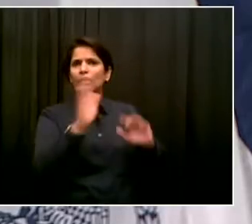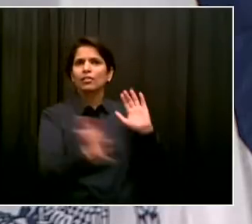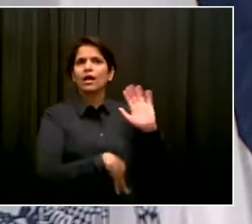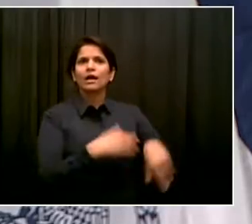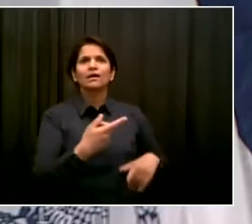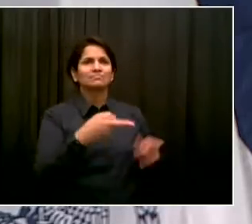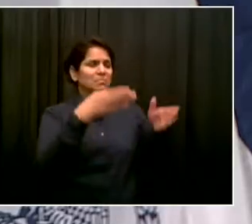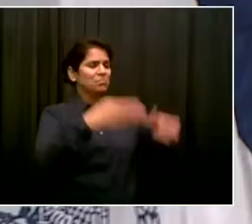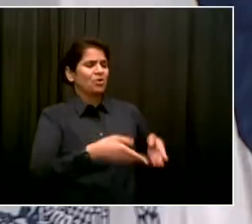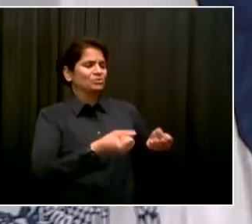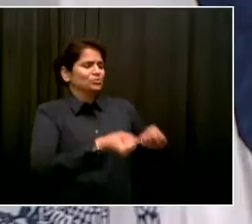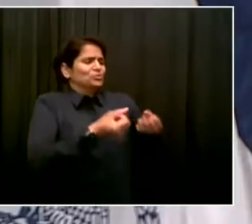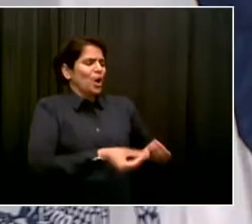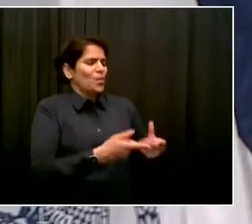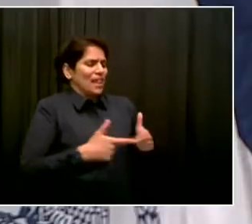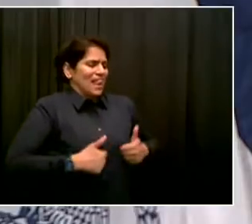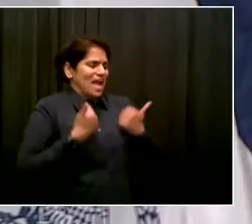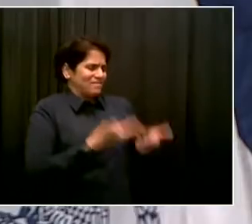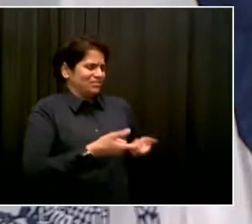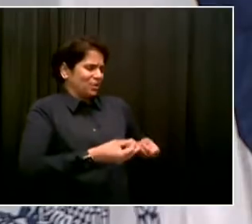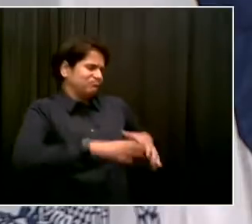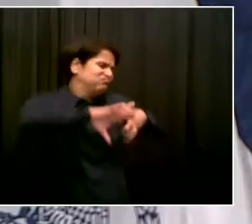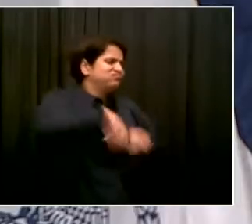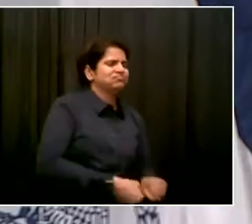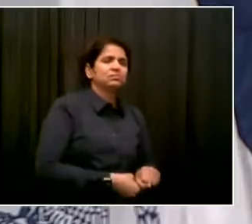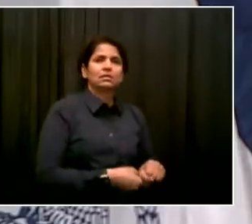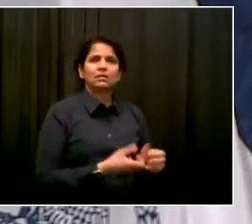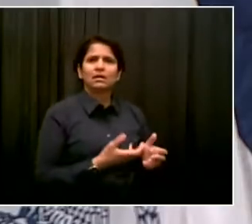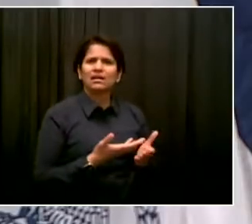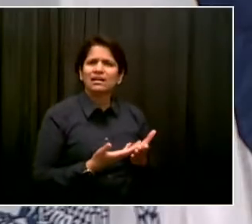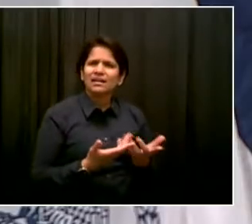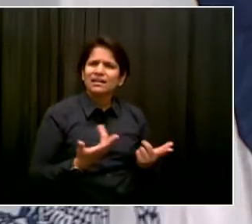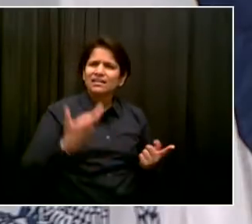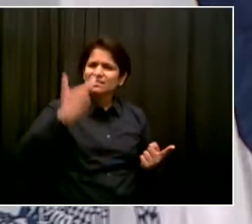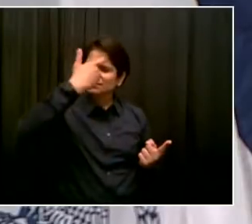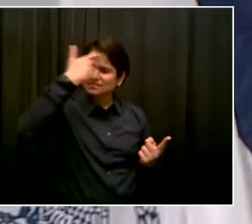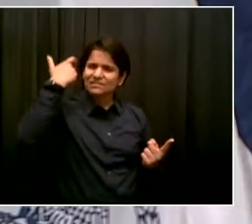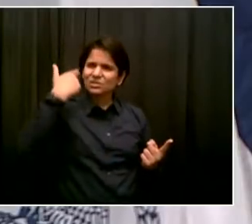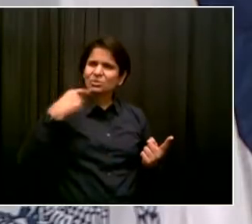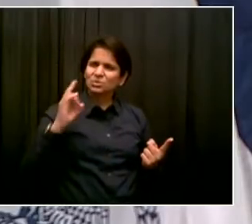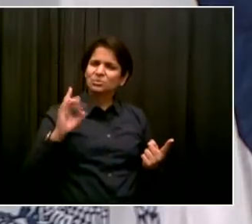THAT MOMENT, I THINK THAT'S SOMETHING THAT LIVES IN US